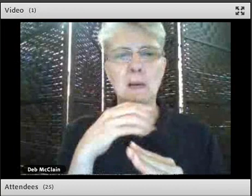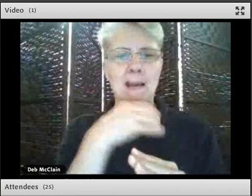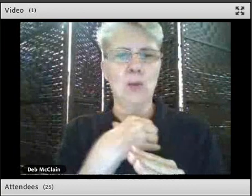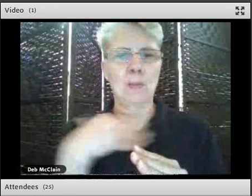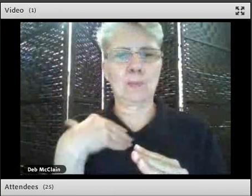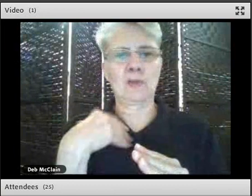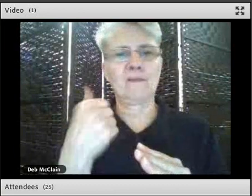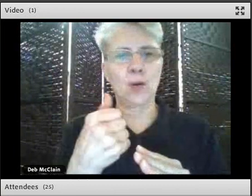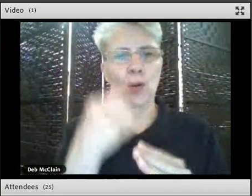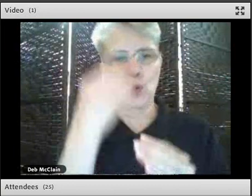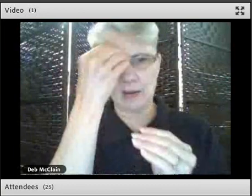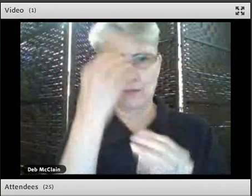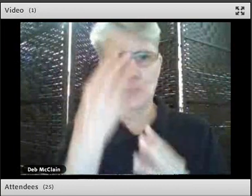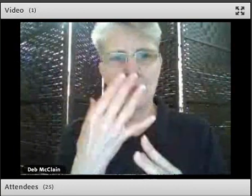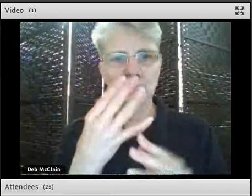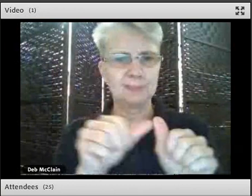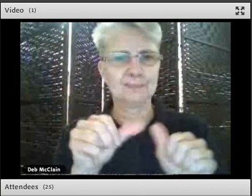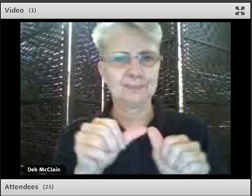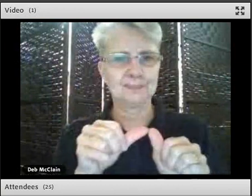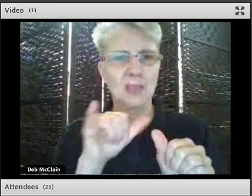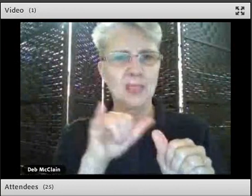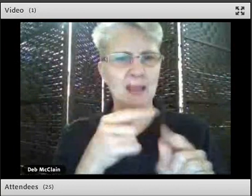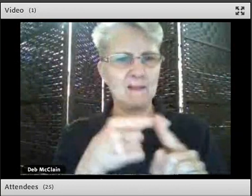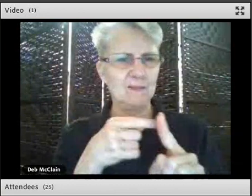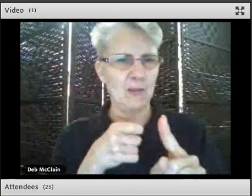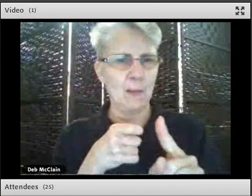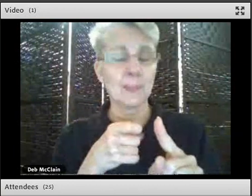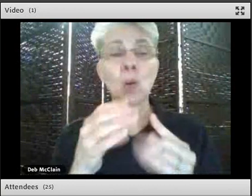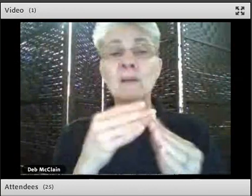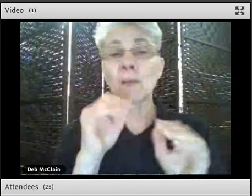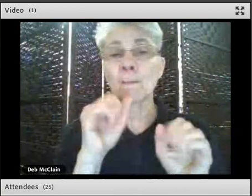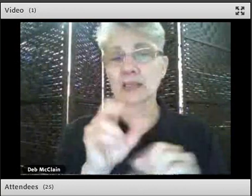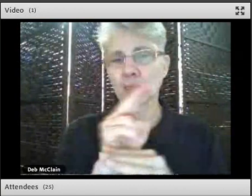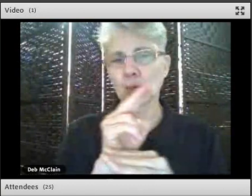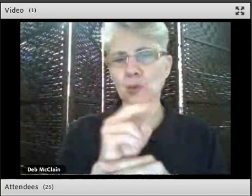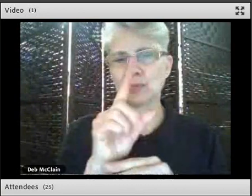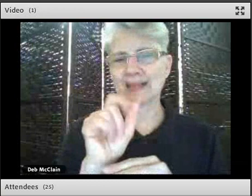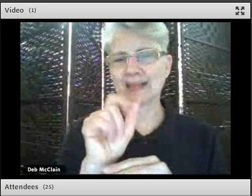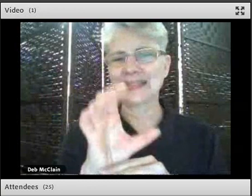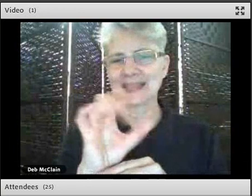And the thing that I want to stress with the disc label is that this is something